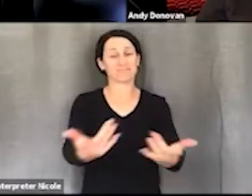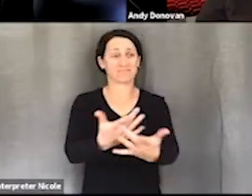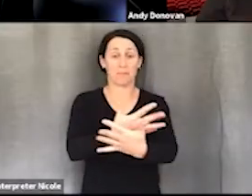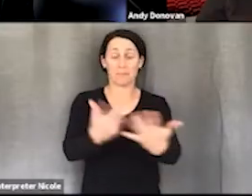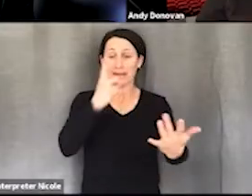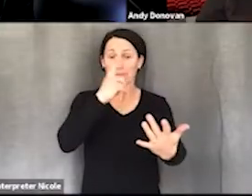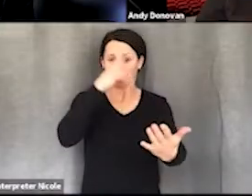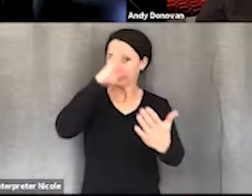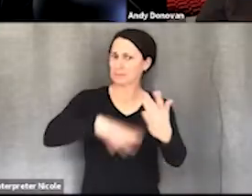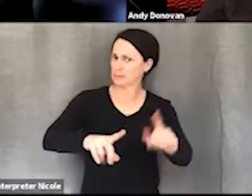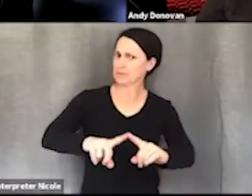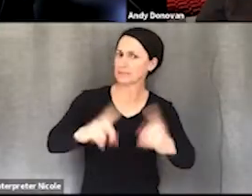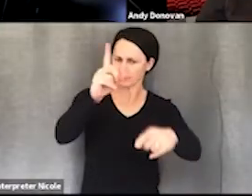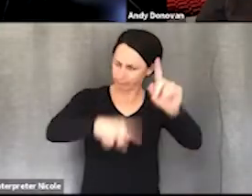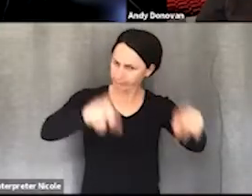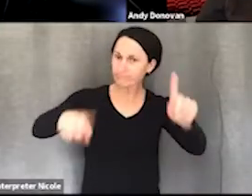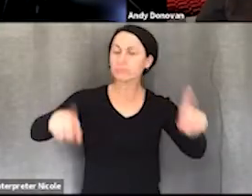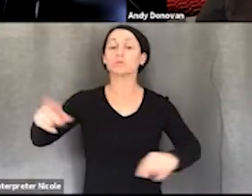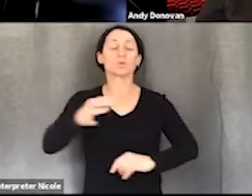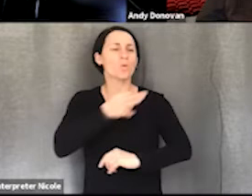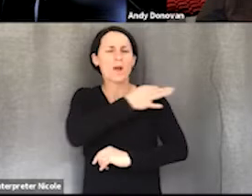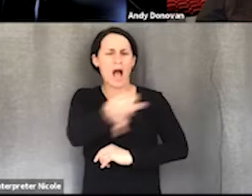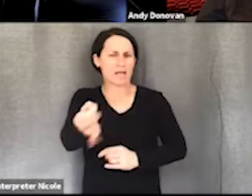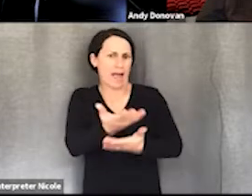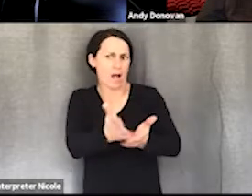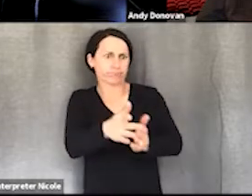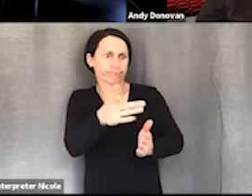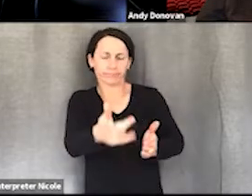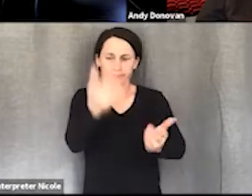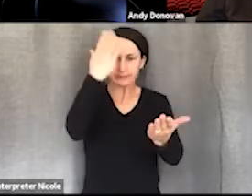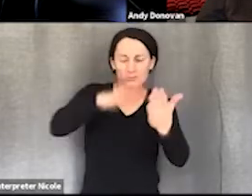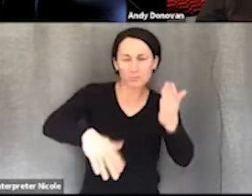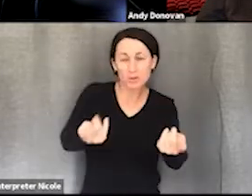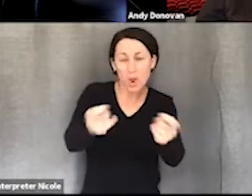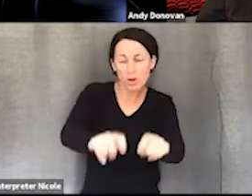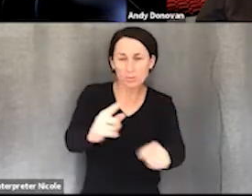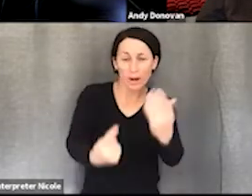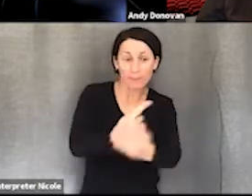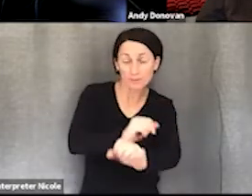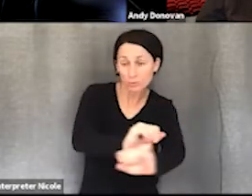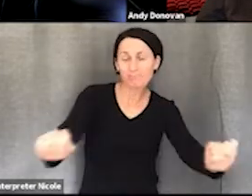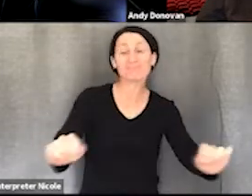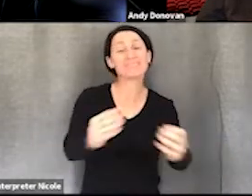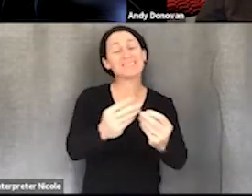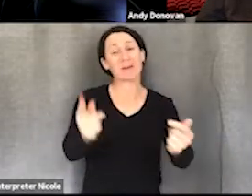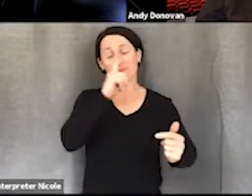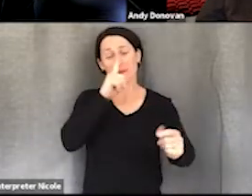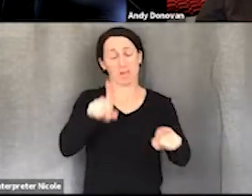has it meant for you in particular and we know that some people have also potentially suffered a financial loss from the experience